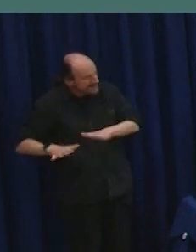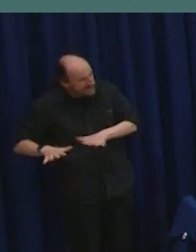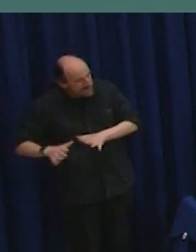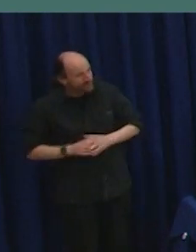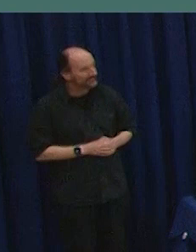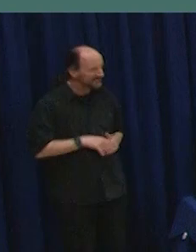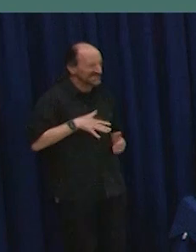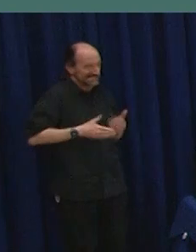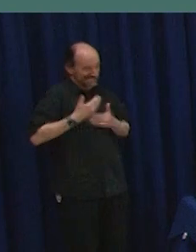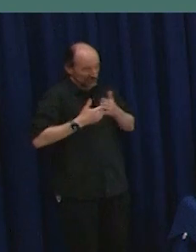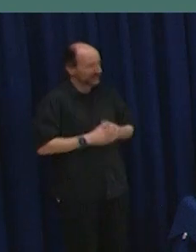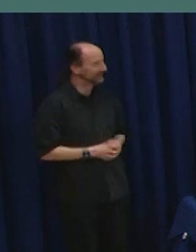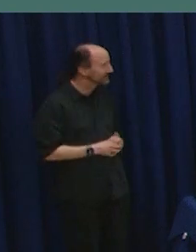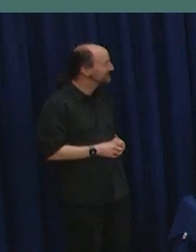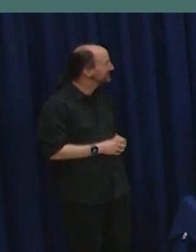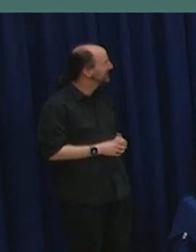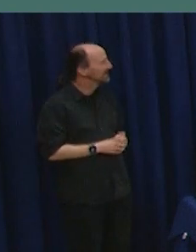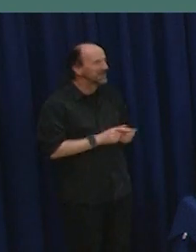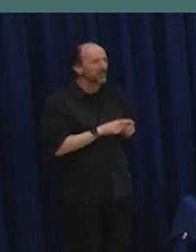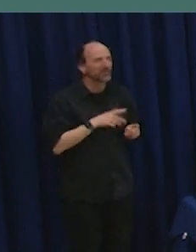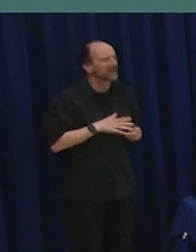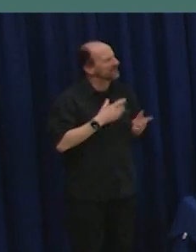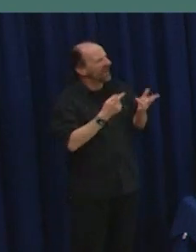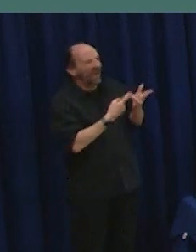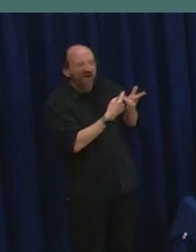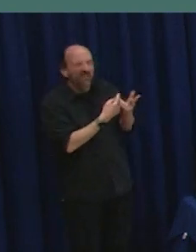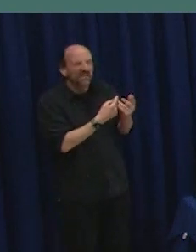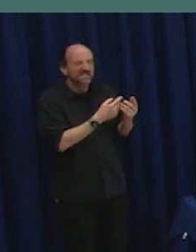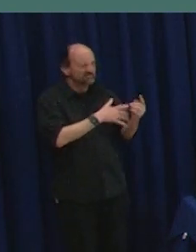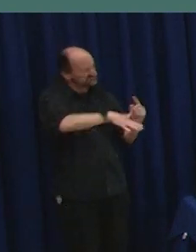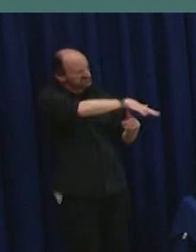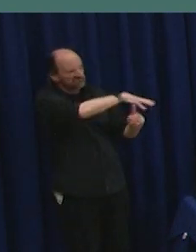need to be holistic in our assessment what other problems are there, as Amanda said, many people